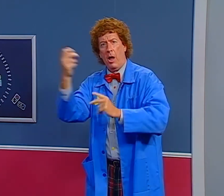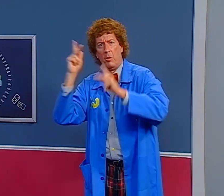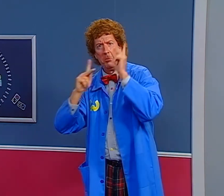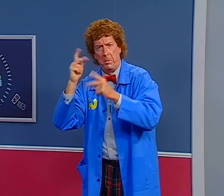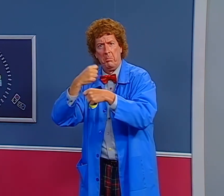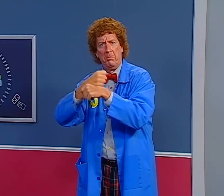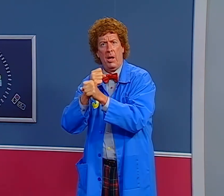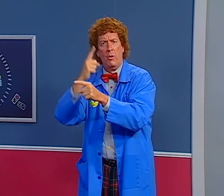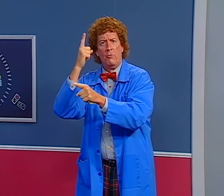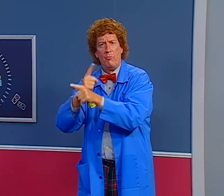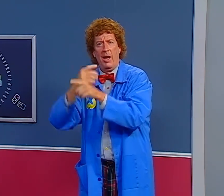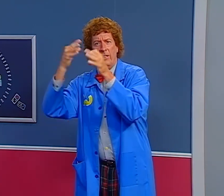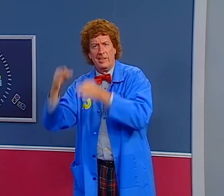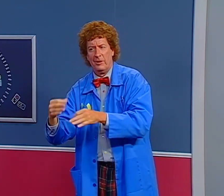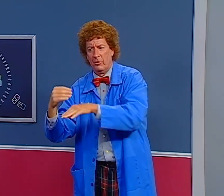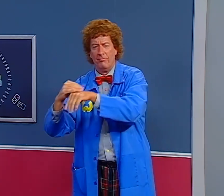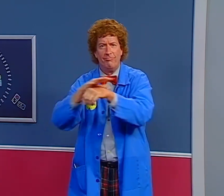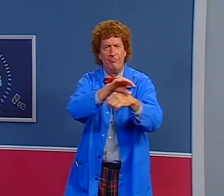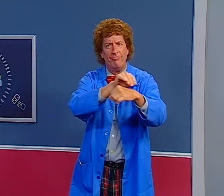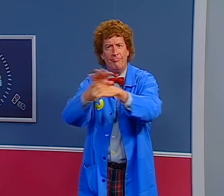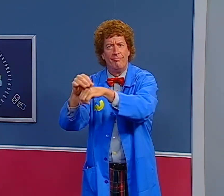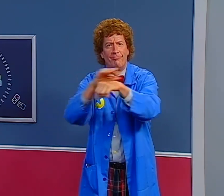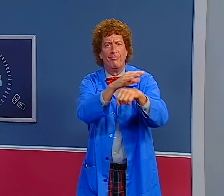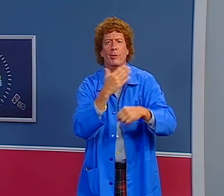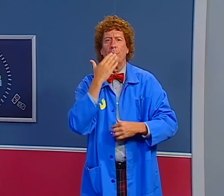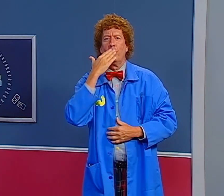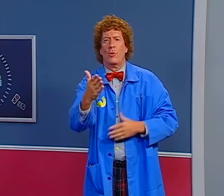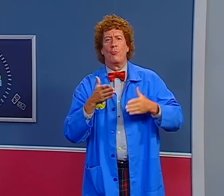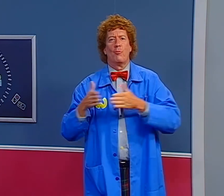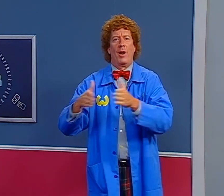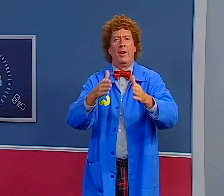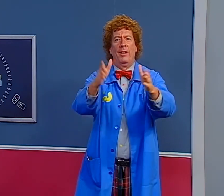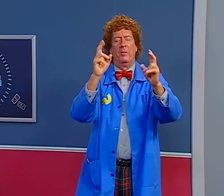IT HELPS OTHER PEOPLE MAKE RIGHT DECISIONS, AND SO ON.